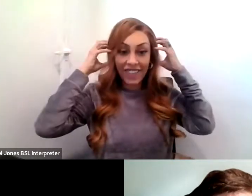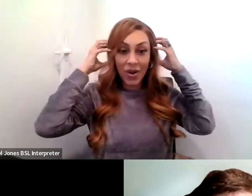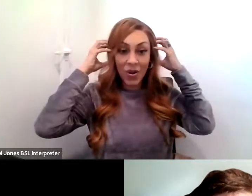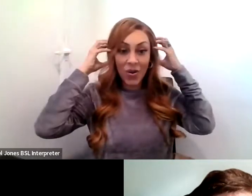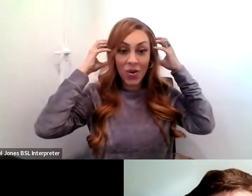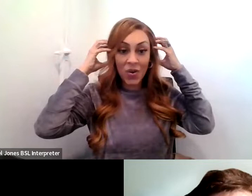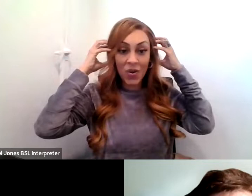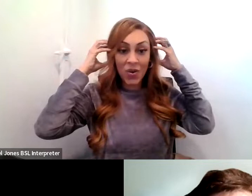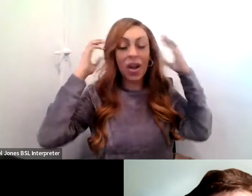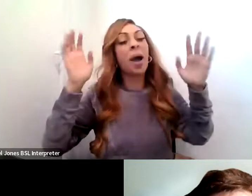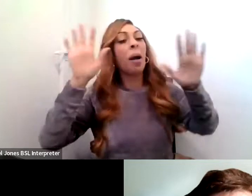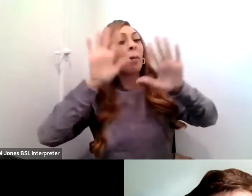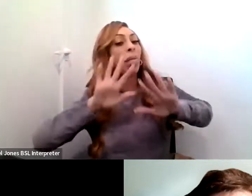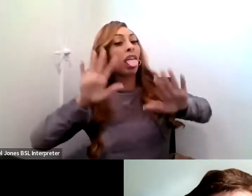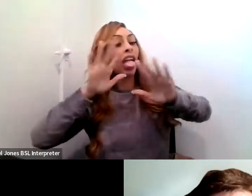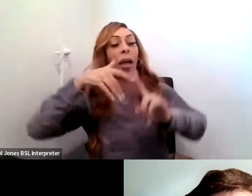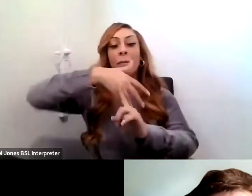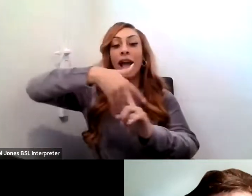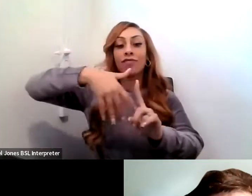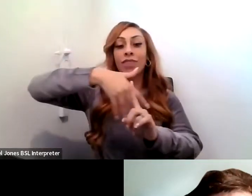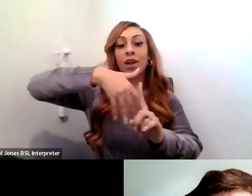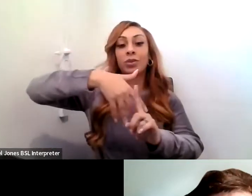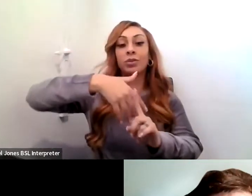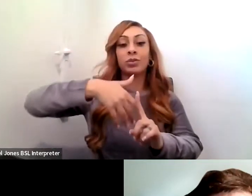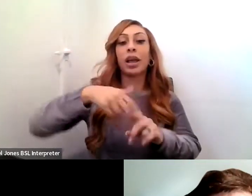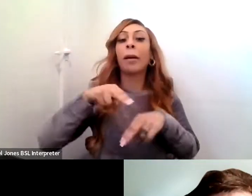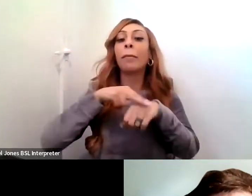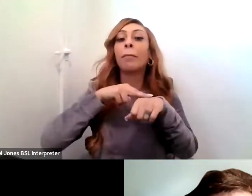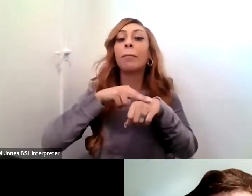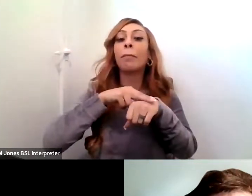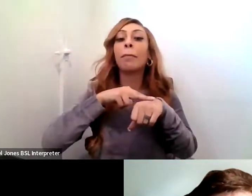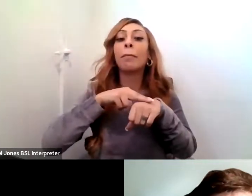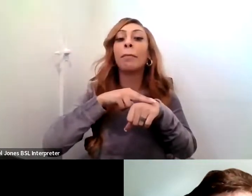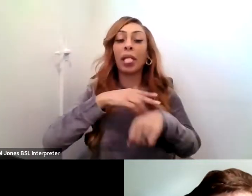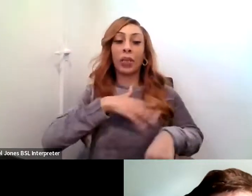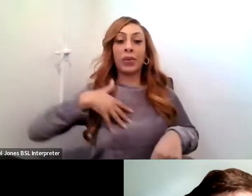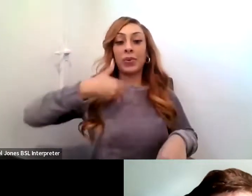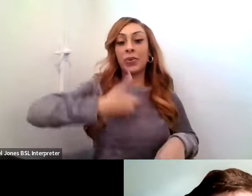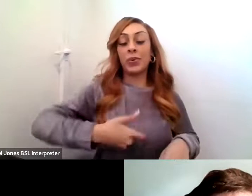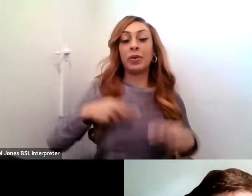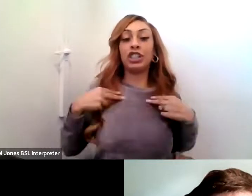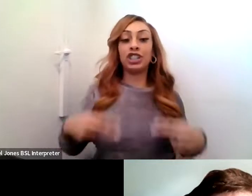a kind of blurred background, and a blue marble print polo shirt that you can see